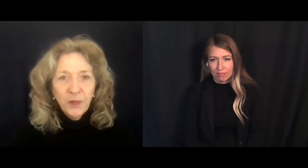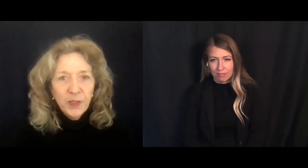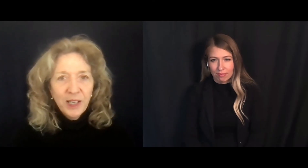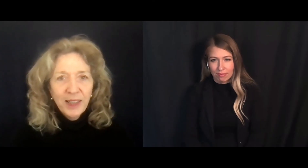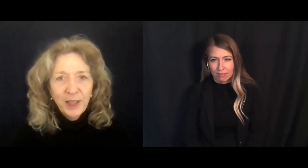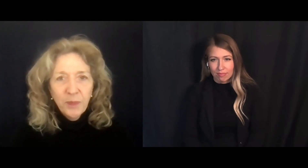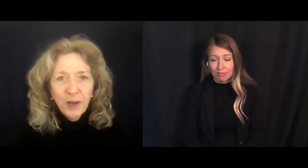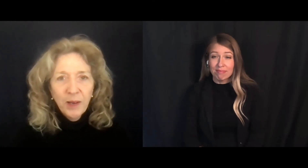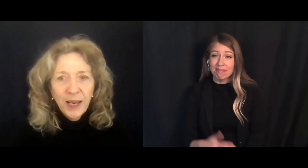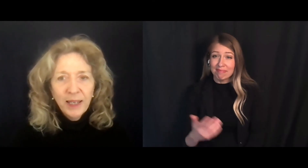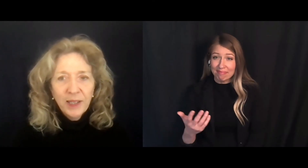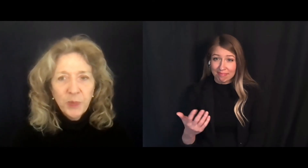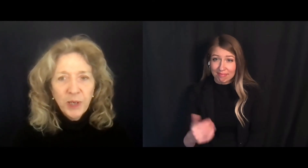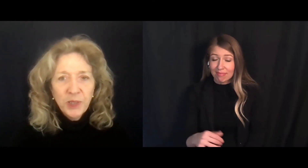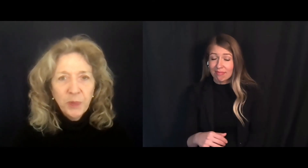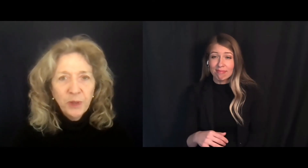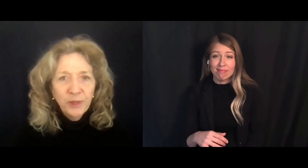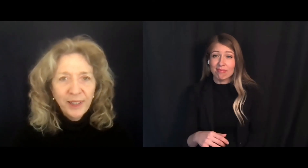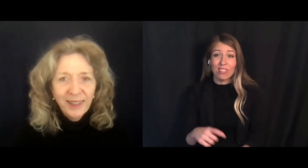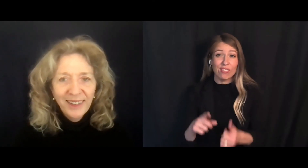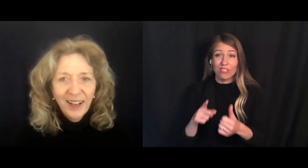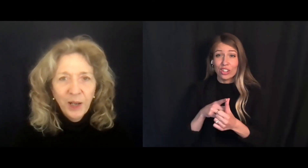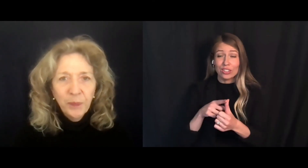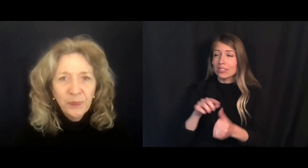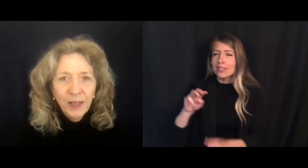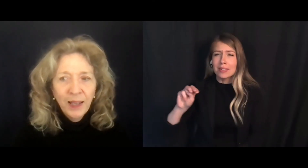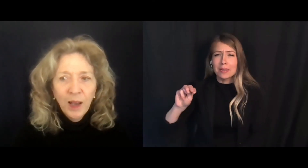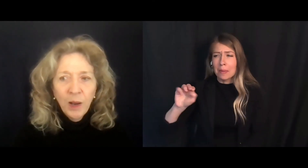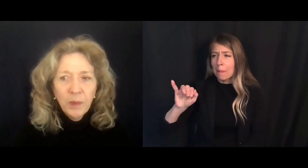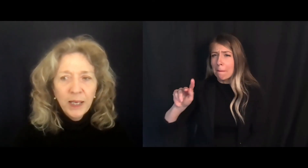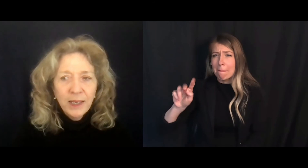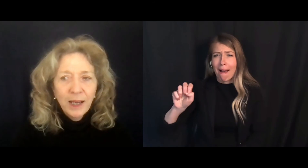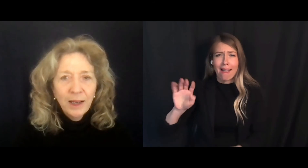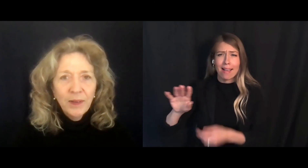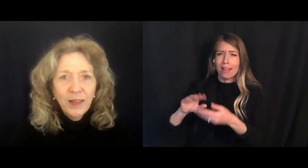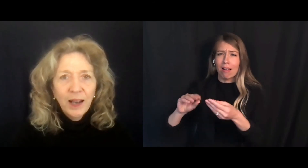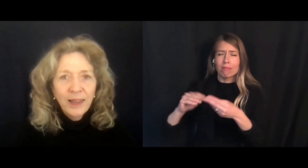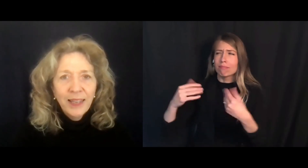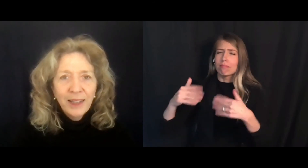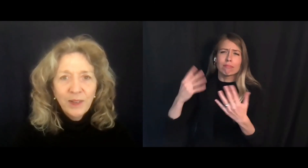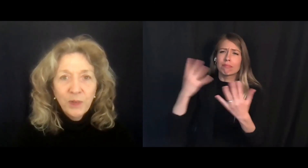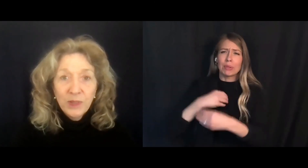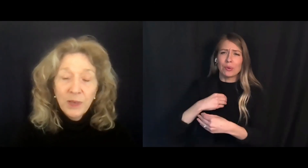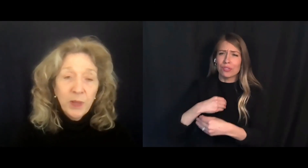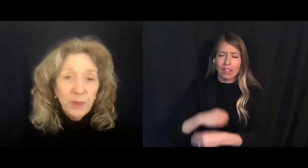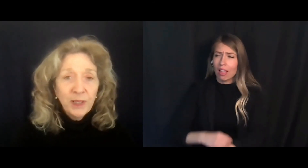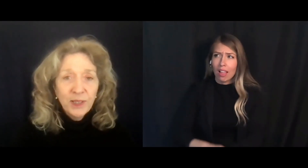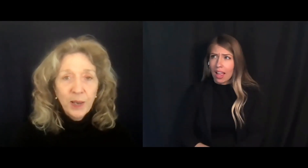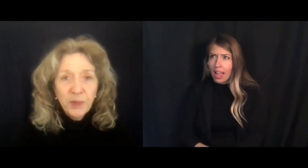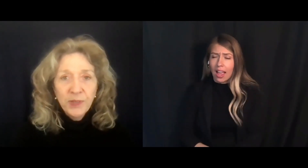Well, first I think Mike expressed it beautifully, but I think some of the misconceptions